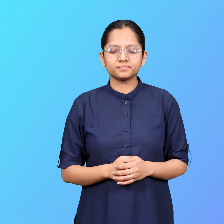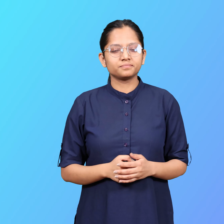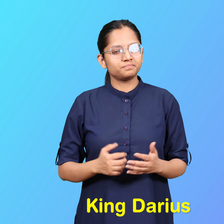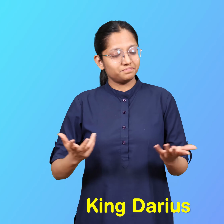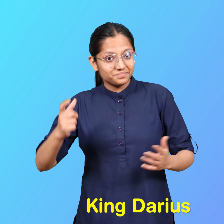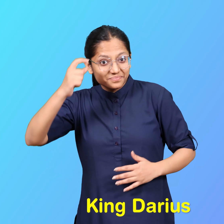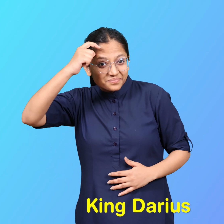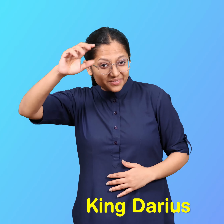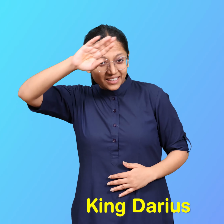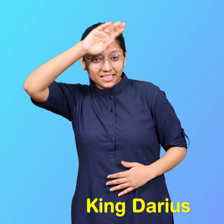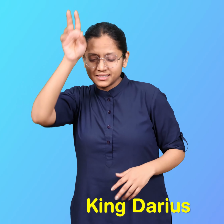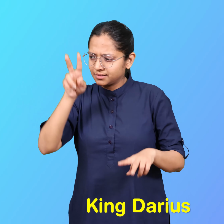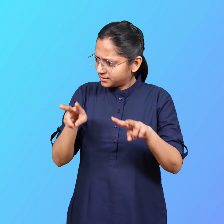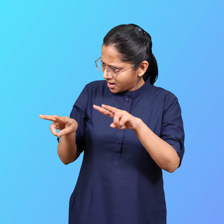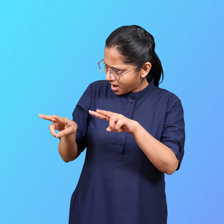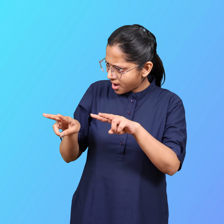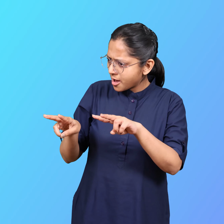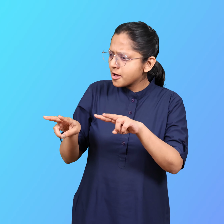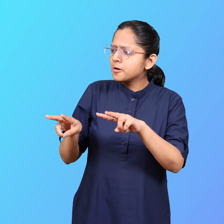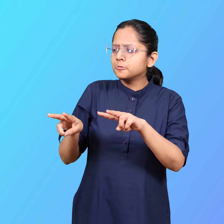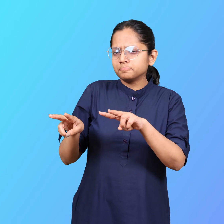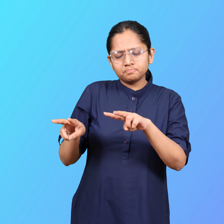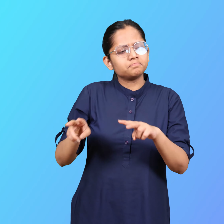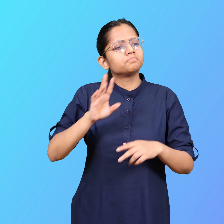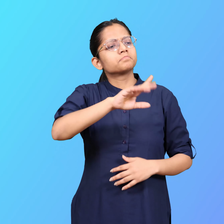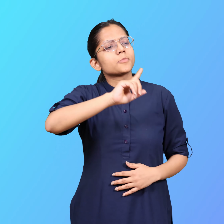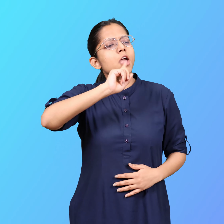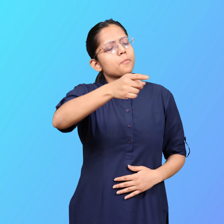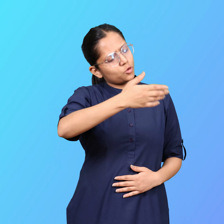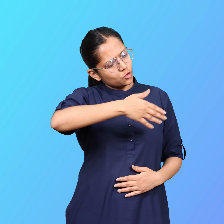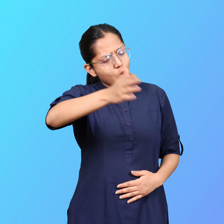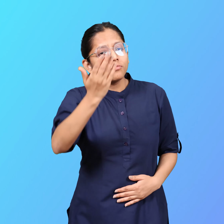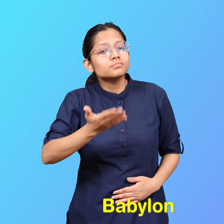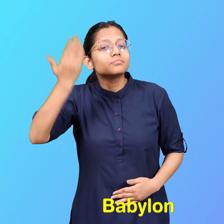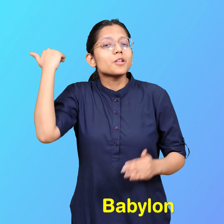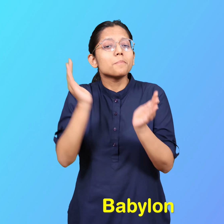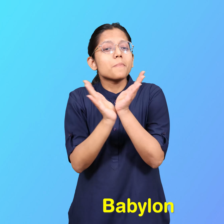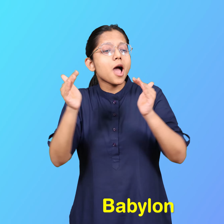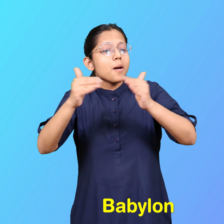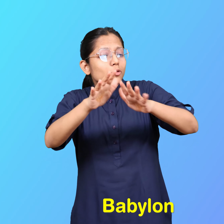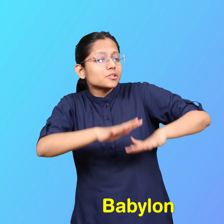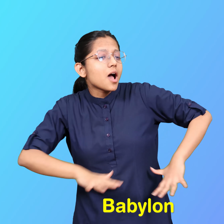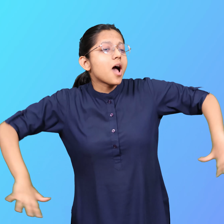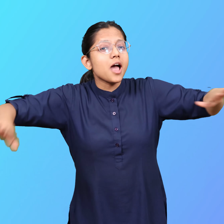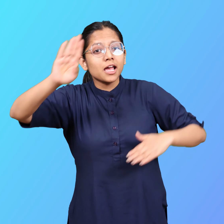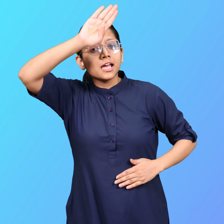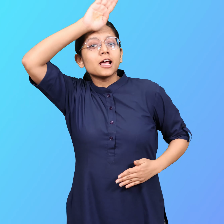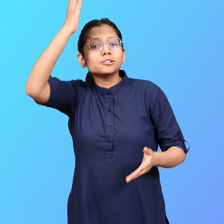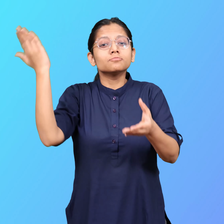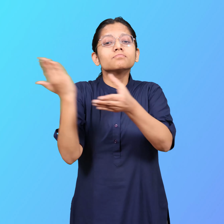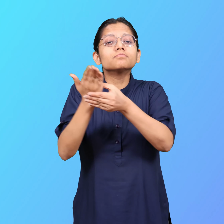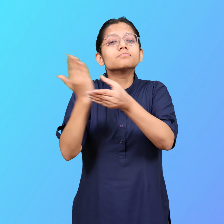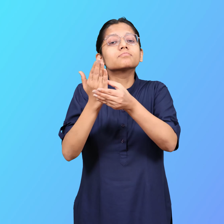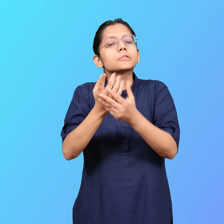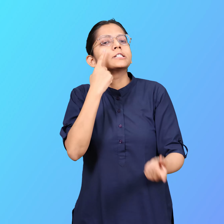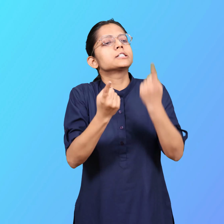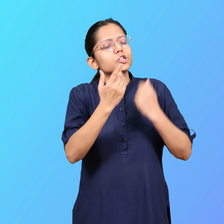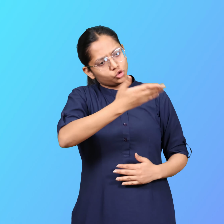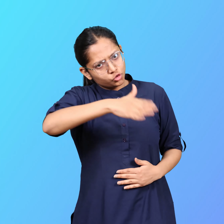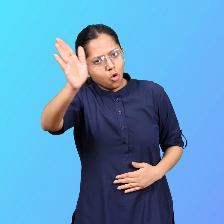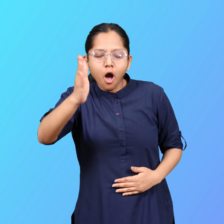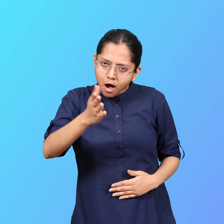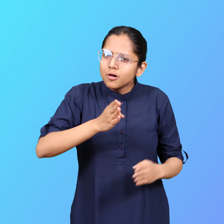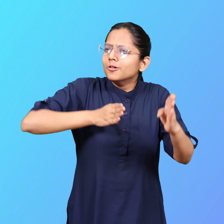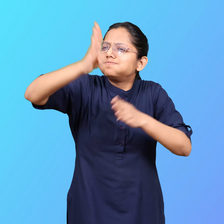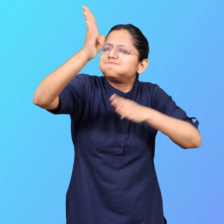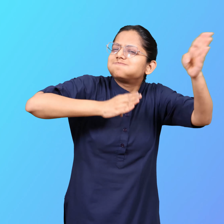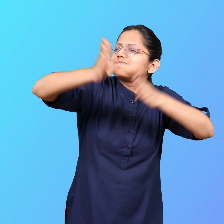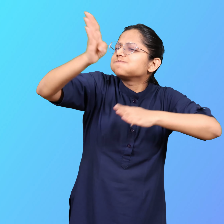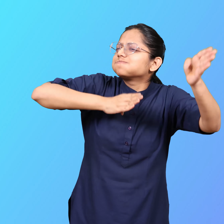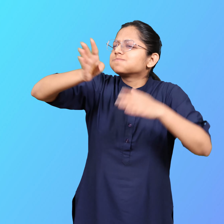So King Darius gave an order to search the writings of the kings before him. The writings were kept in Babylon in the same place the money was kept.